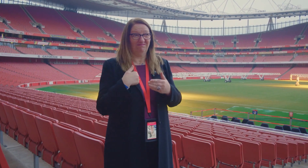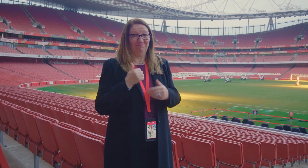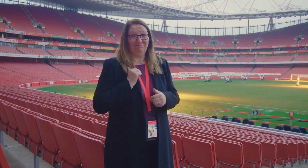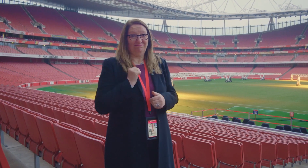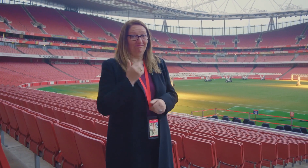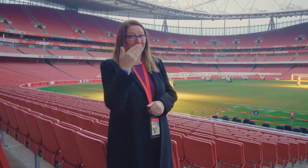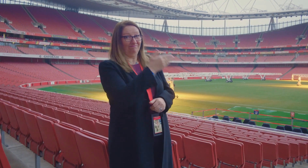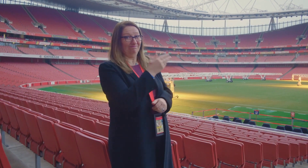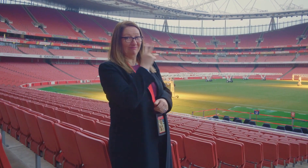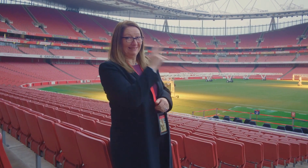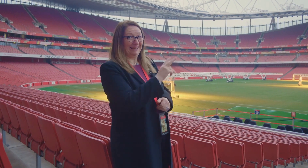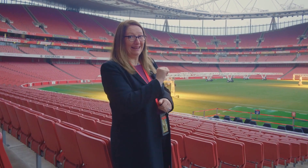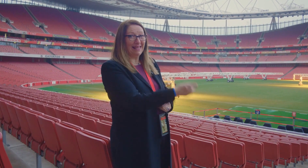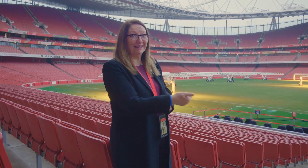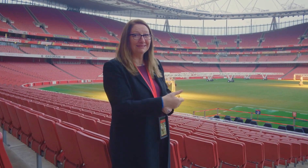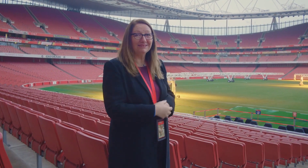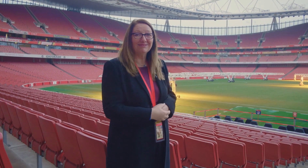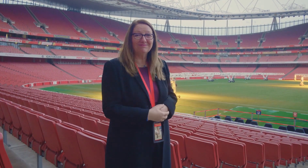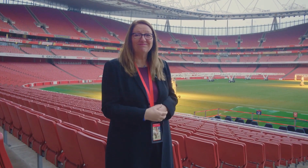because that's where I'm heading next.